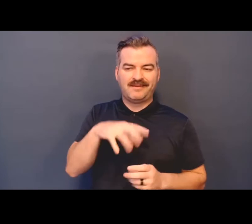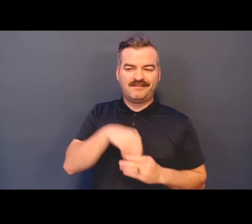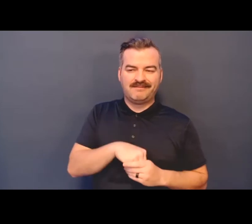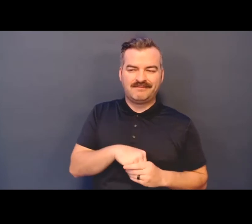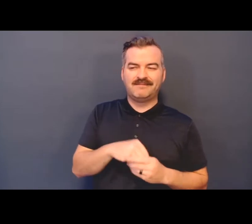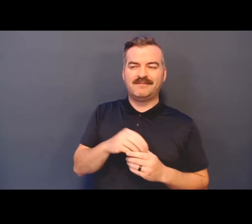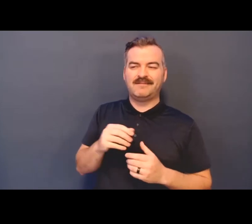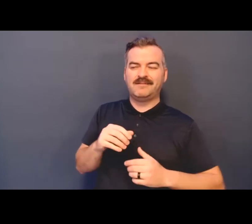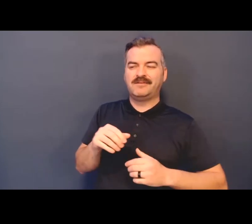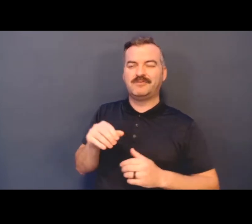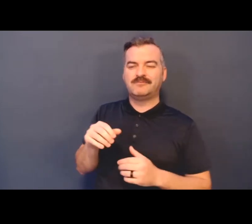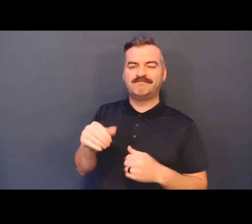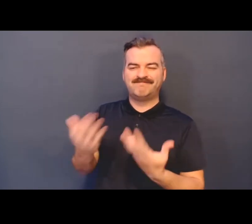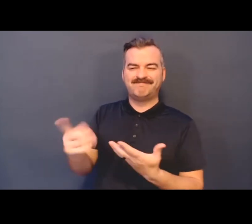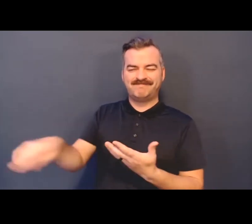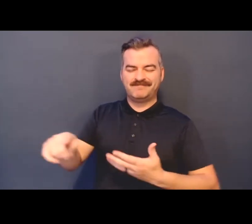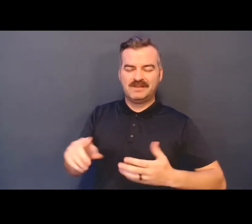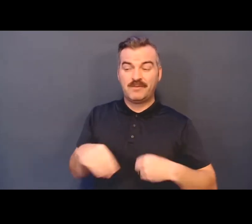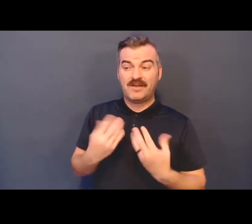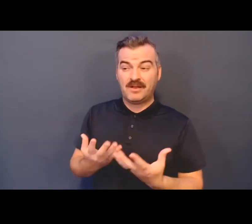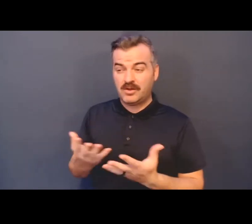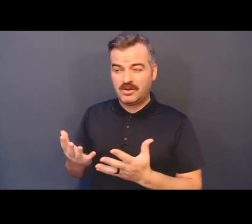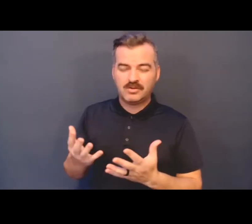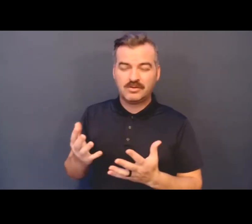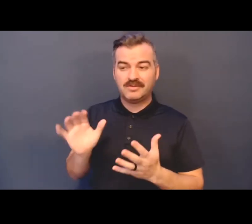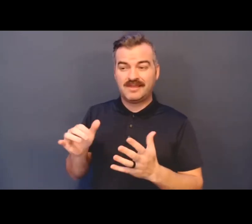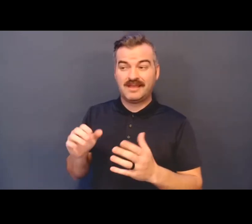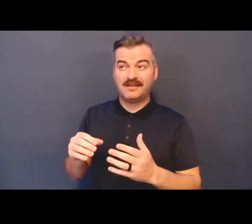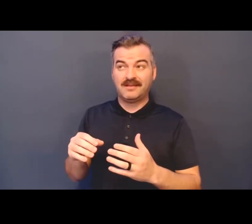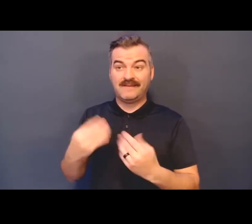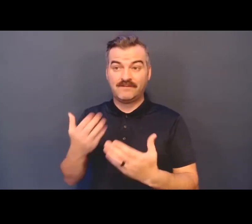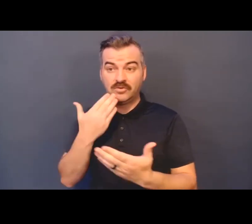patients provider attitudes contribute to healthcare access and outcome disparity, because